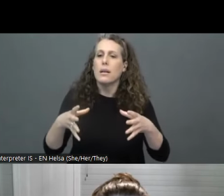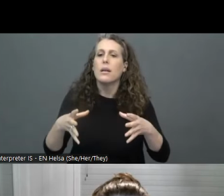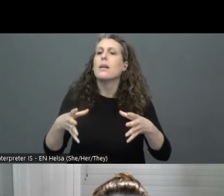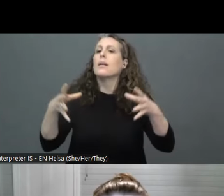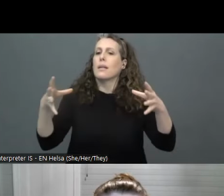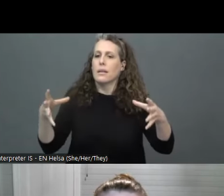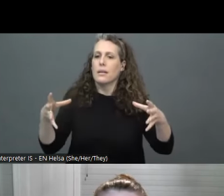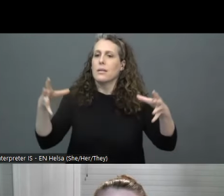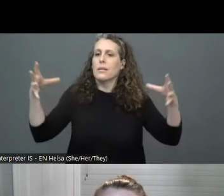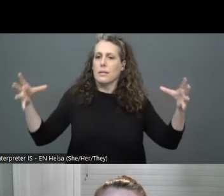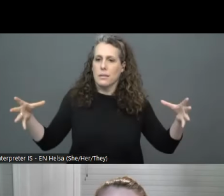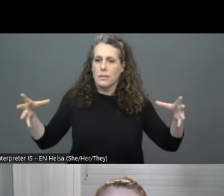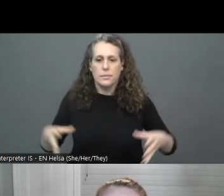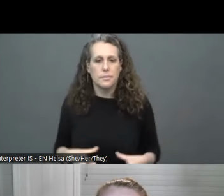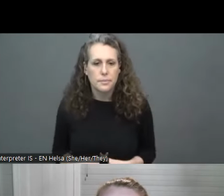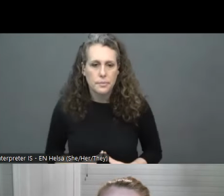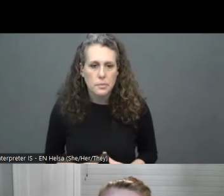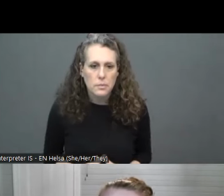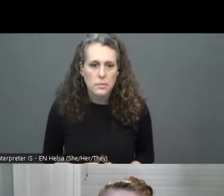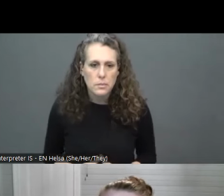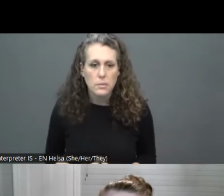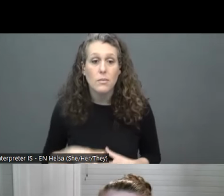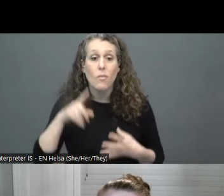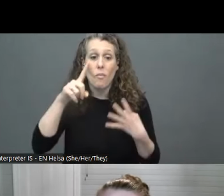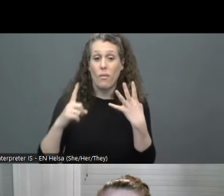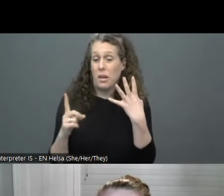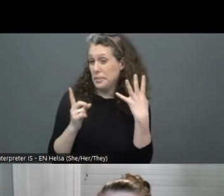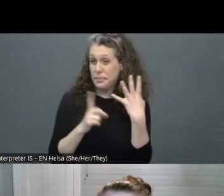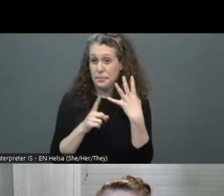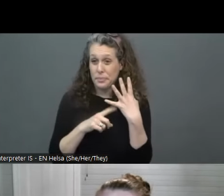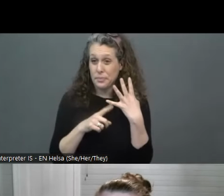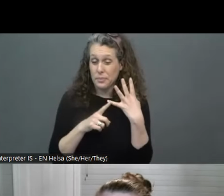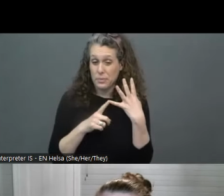out from this piece of work was that it is really important for us to consider what the longer term